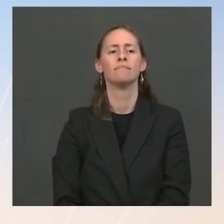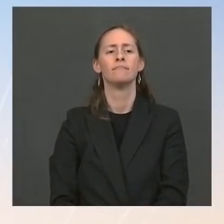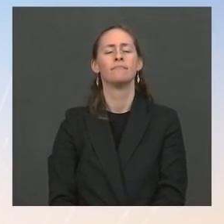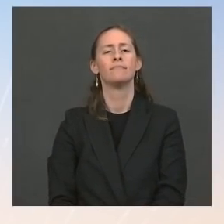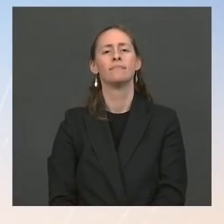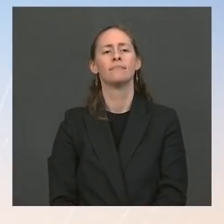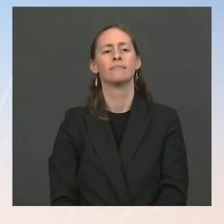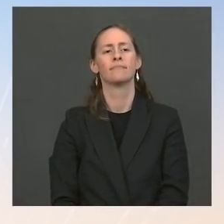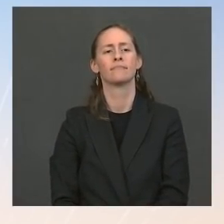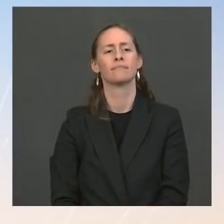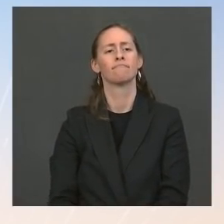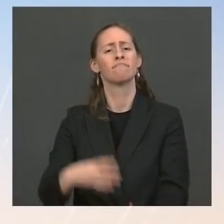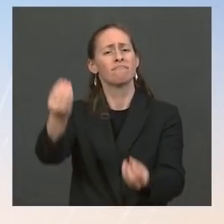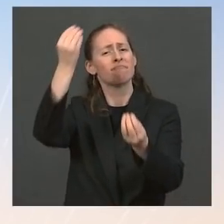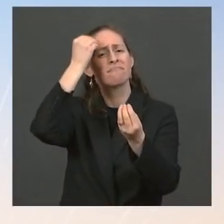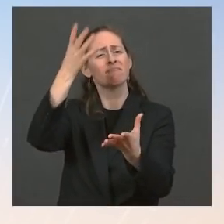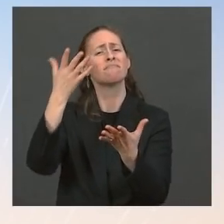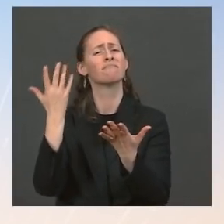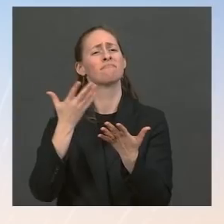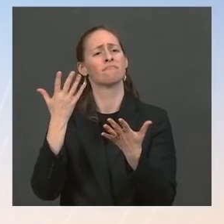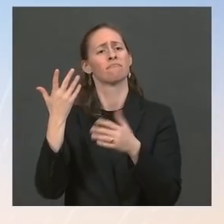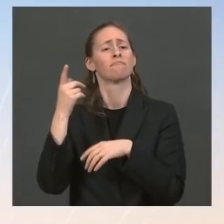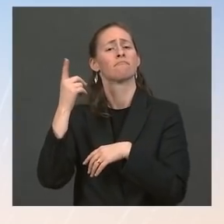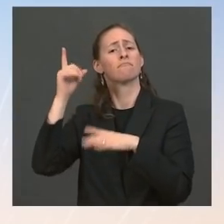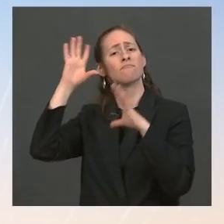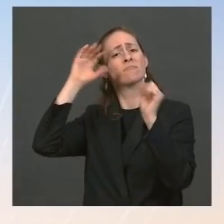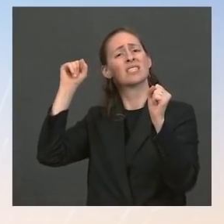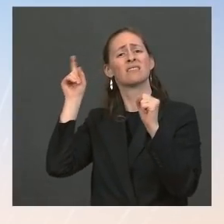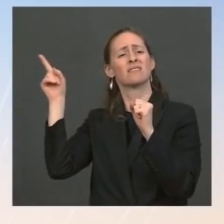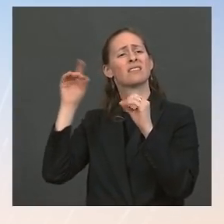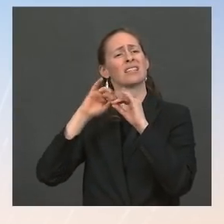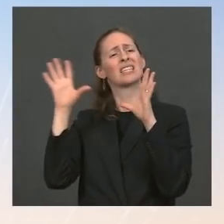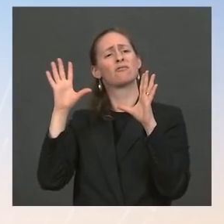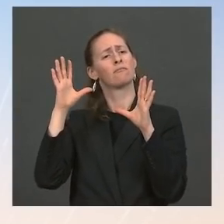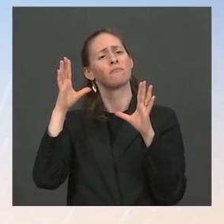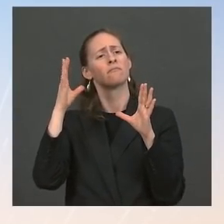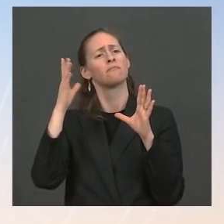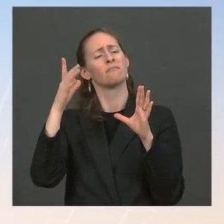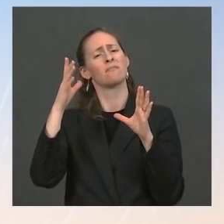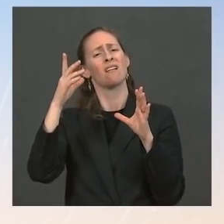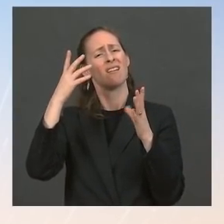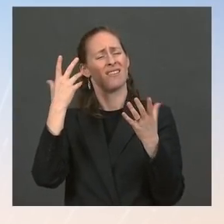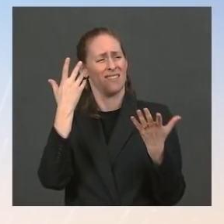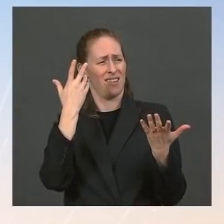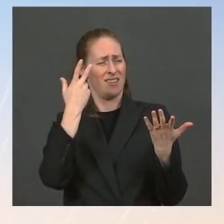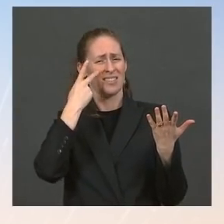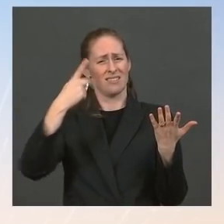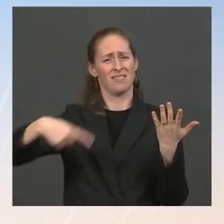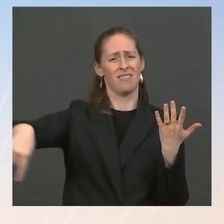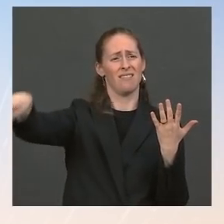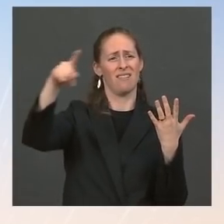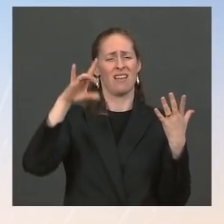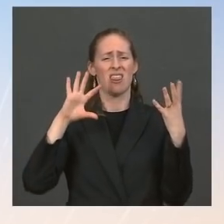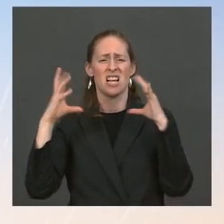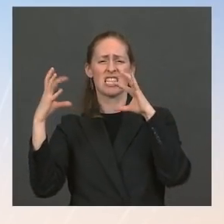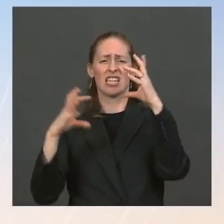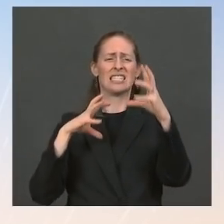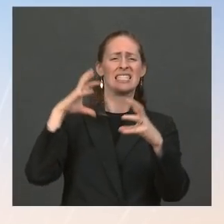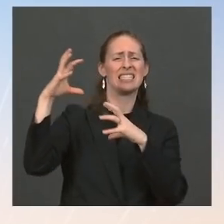President Biden ran on a promise to bring Americans together and to turn down the temperature on the angry, divisive rhetoric and actions we saw over the past four years.